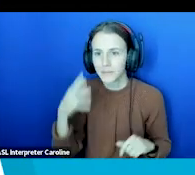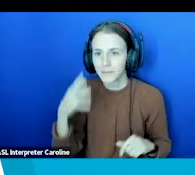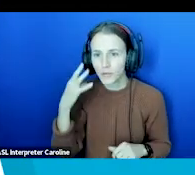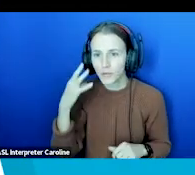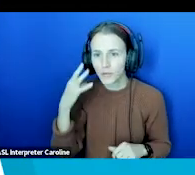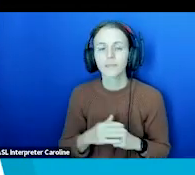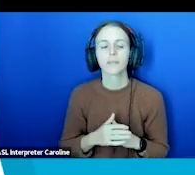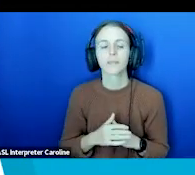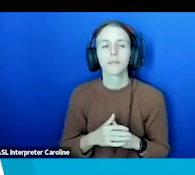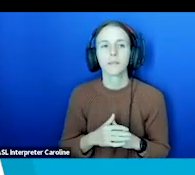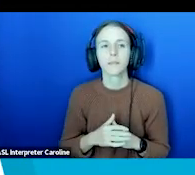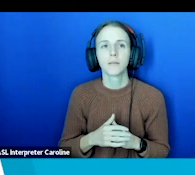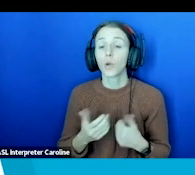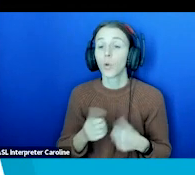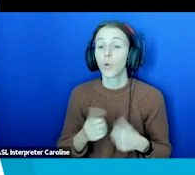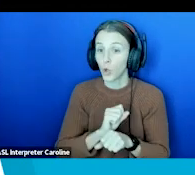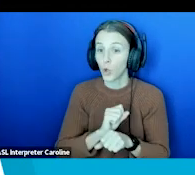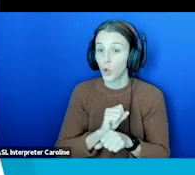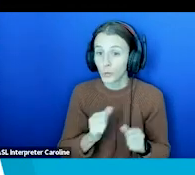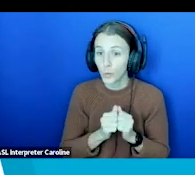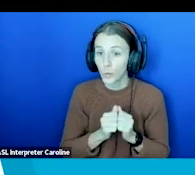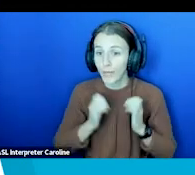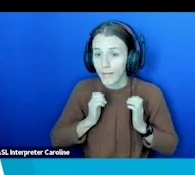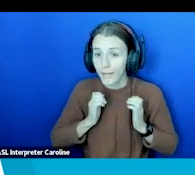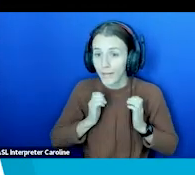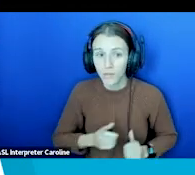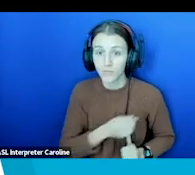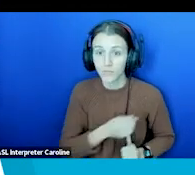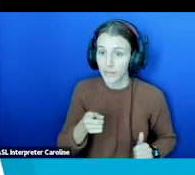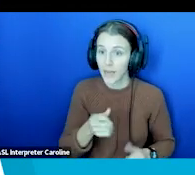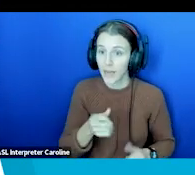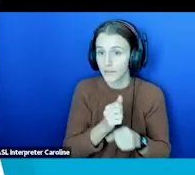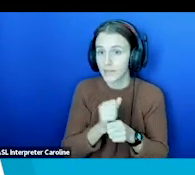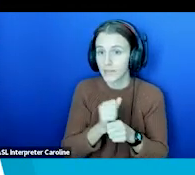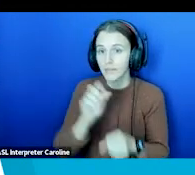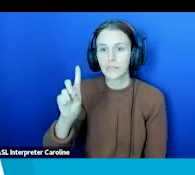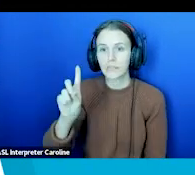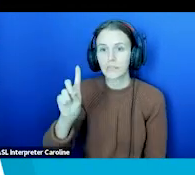YEARS NOW, THROUGHOUT THE YEARS I HAVE HAD A VARIETY OF EXPERIENCES WHICH